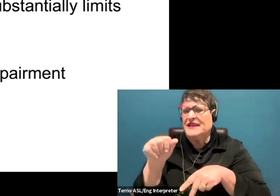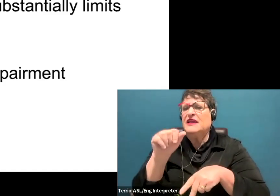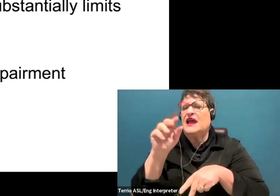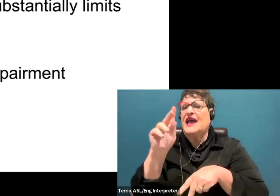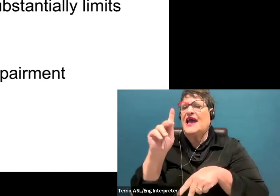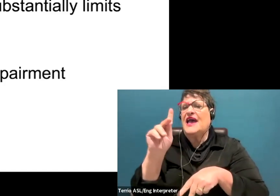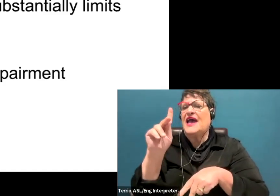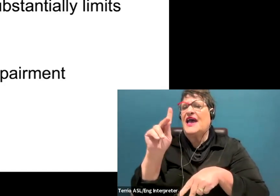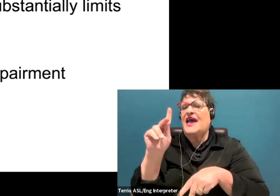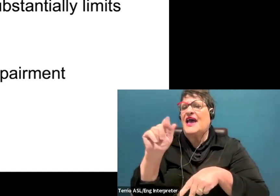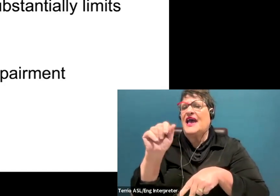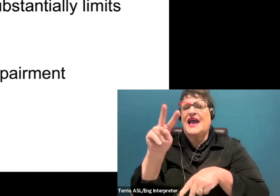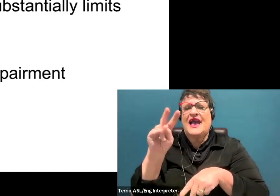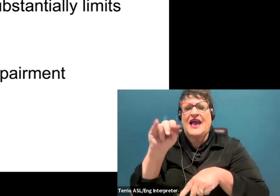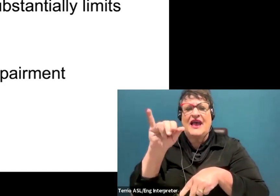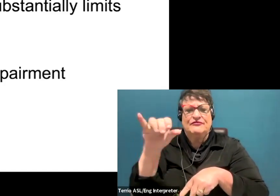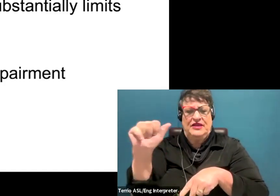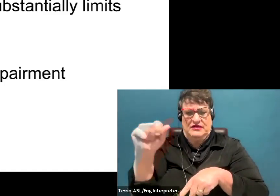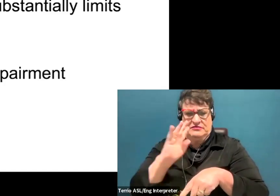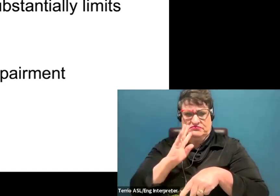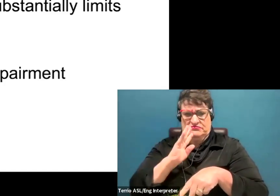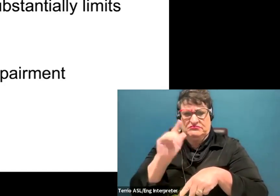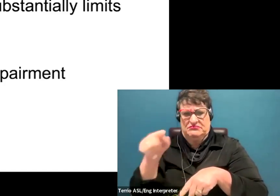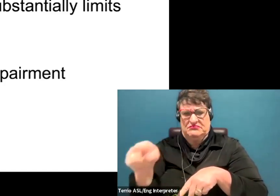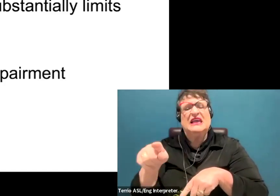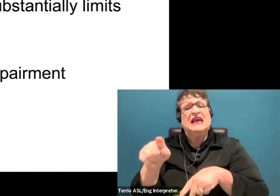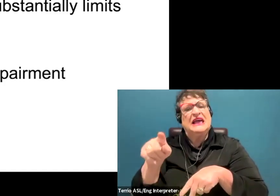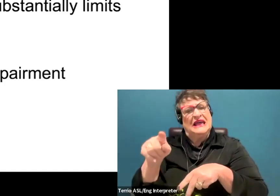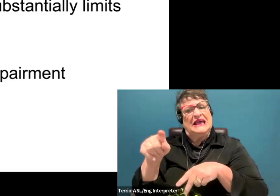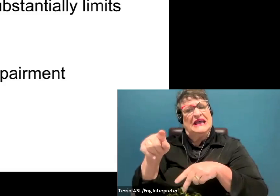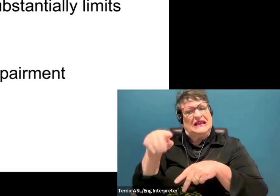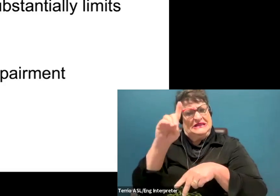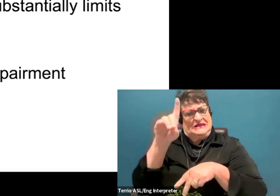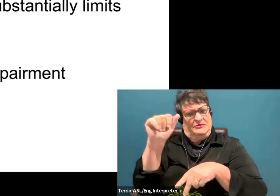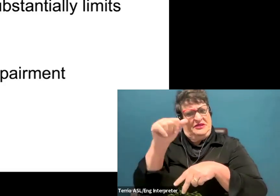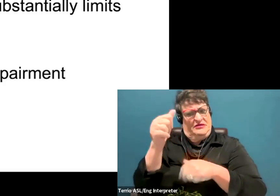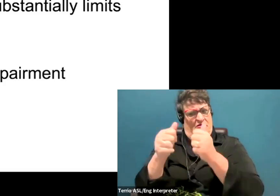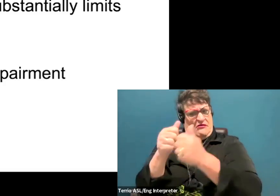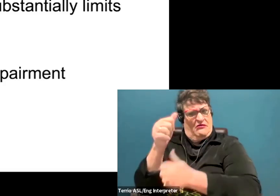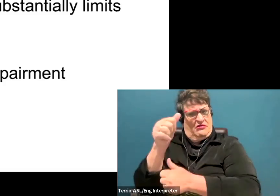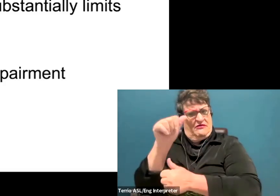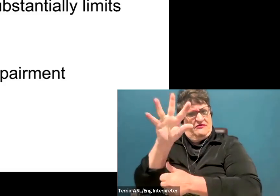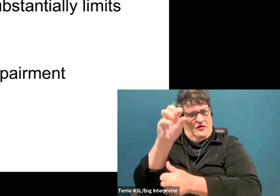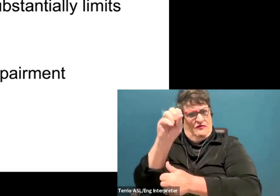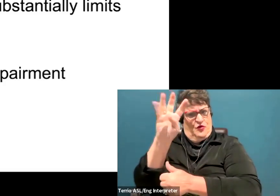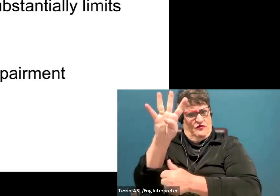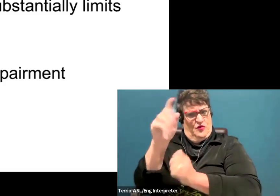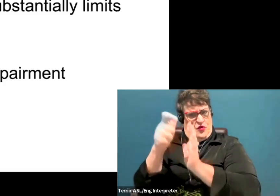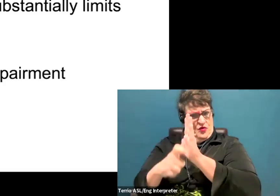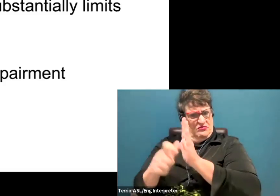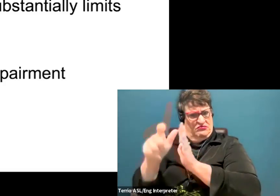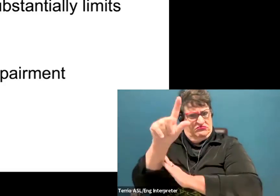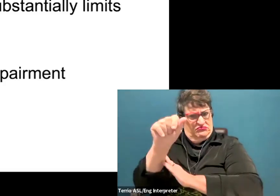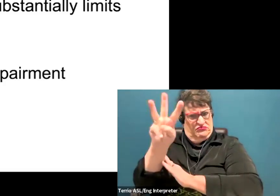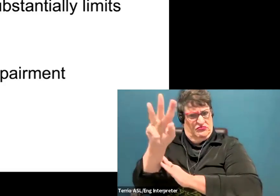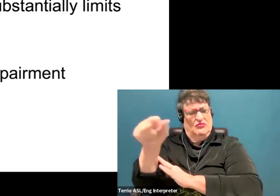Act in Section five oh four. Disability is a very complex and fluid term. The medical system has different definitions.